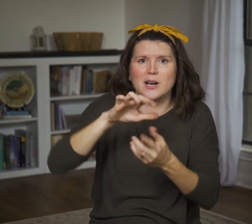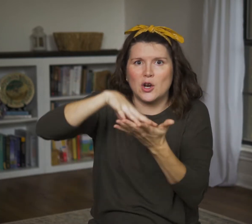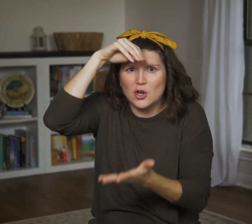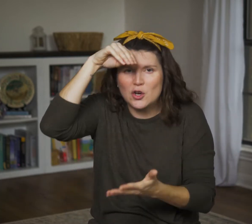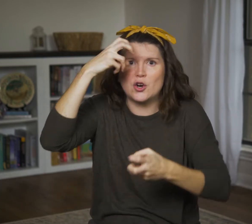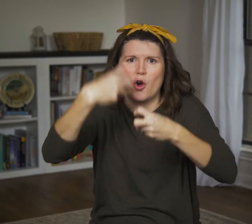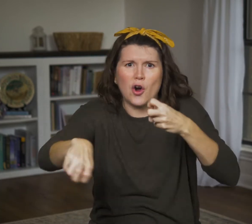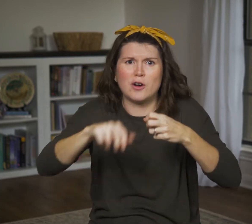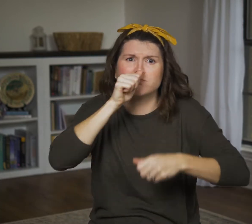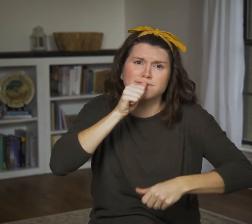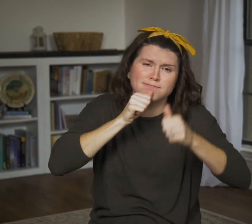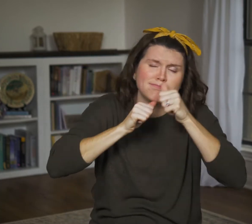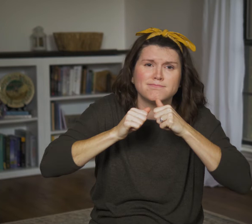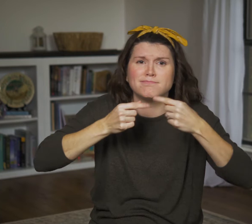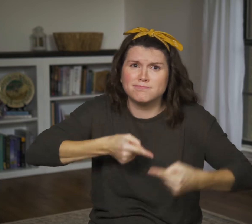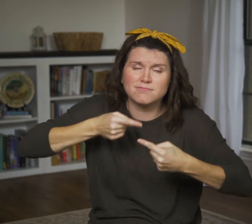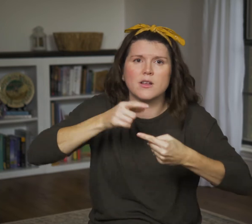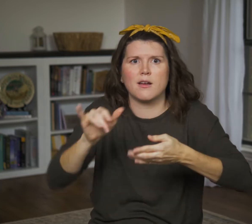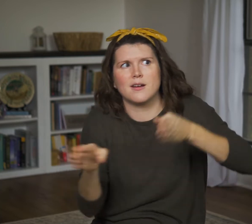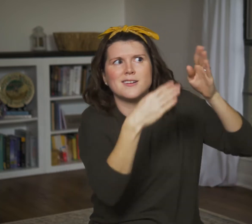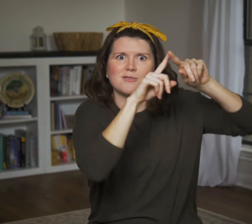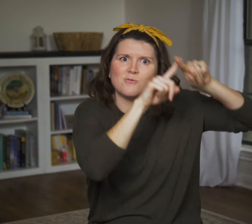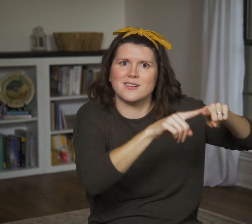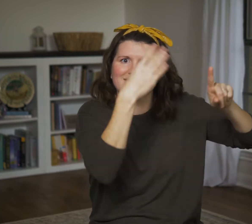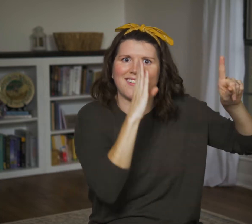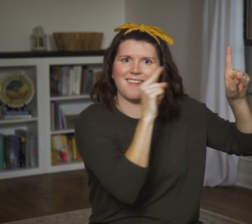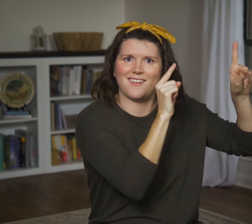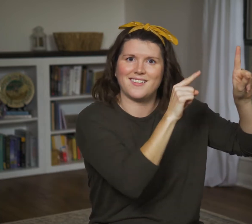learning how to endure hardship and trust God.